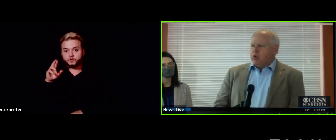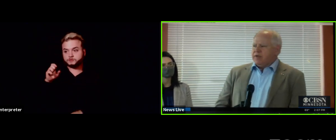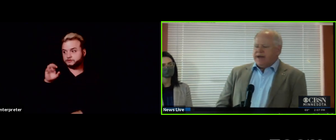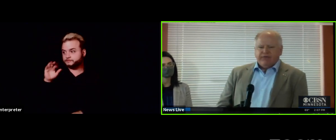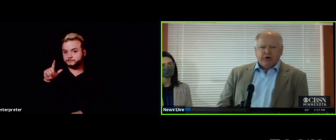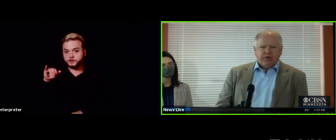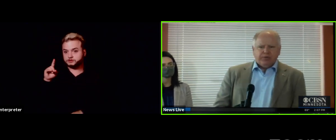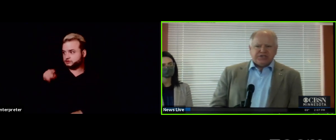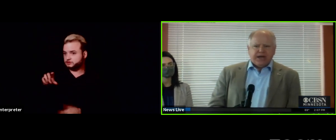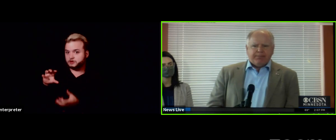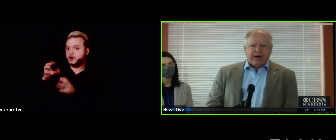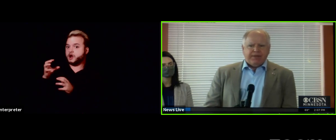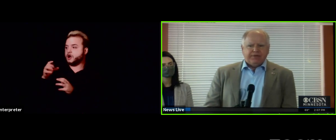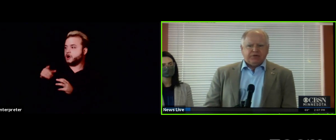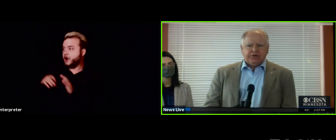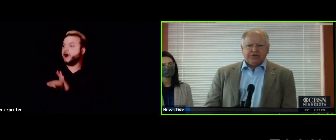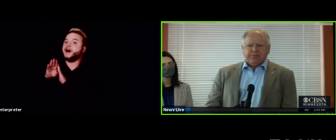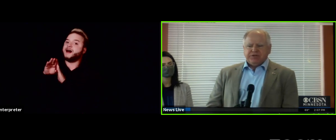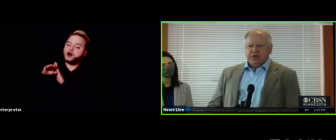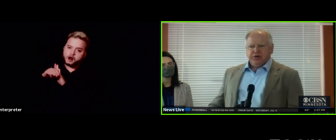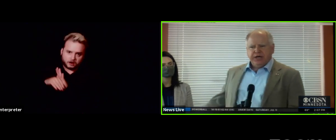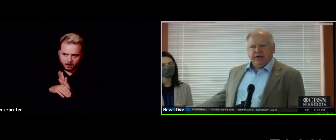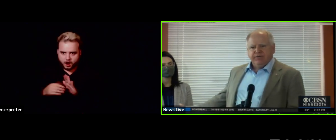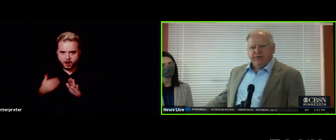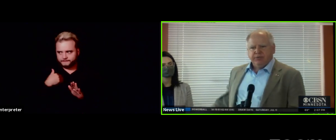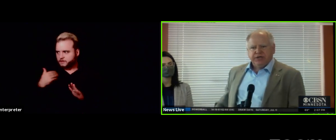than ever that we step up and that the leadership that's here you're going to hear from Lieutenant